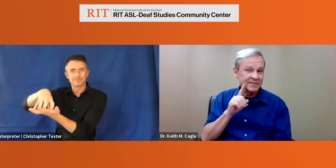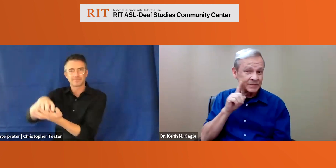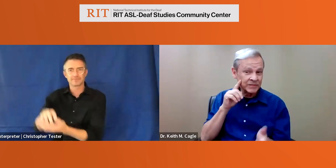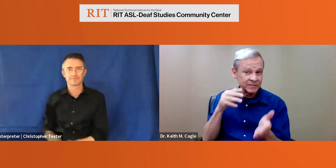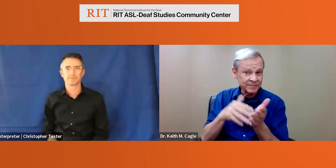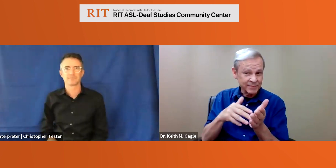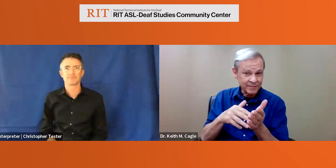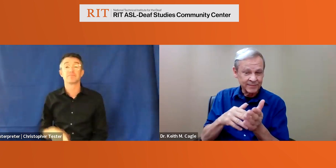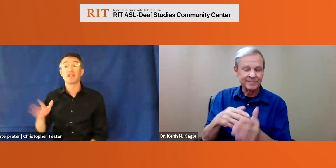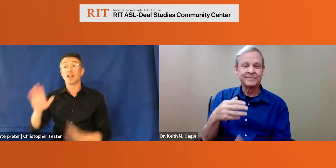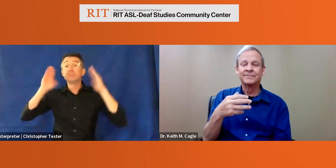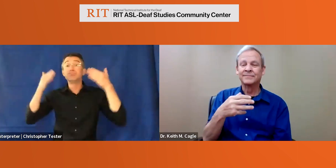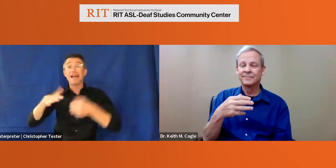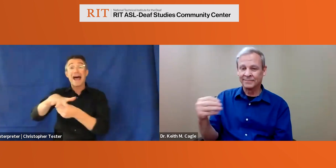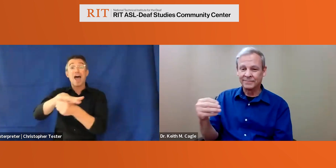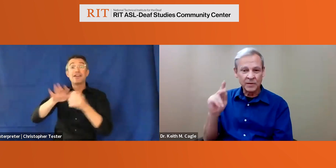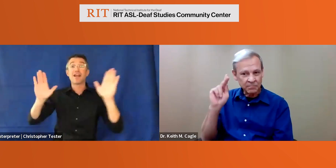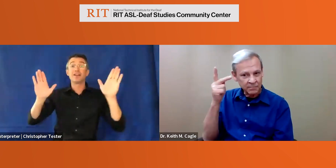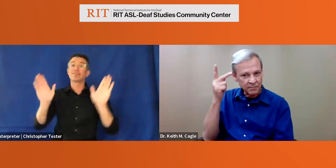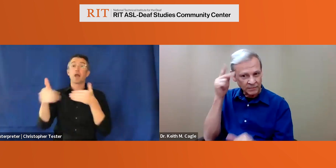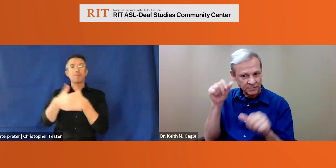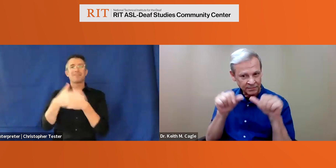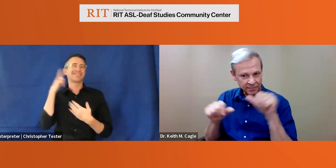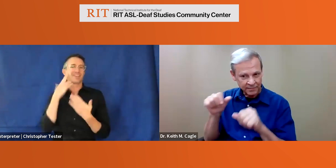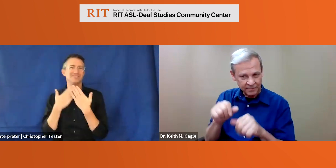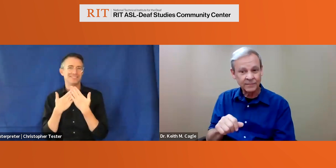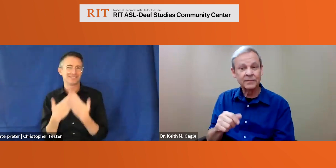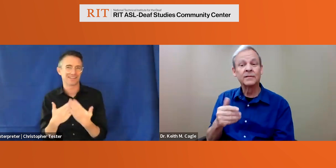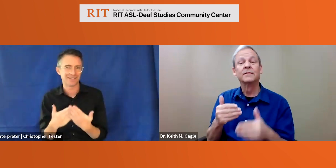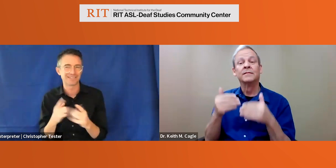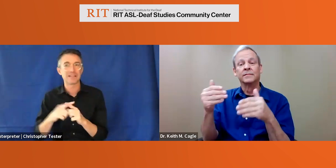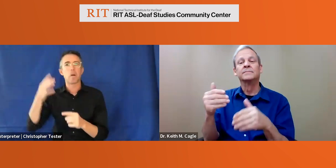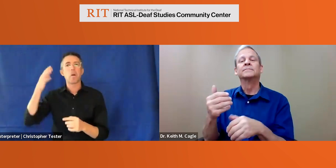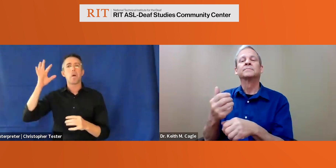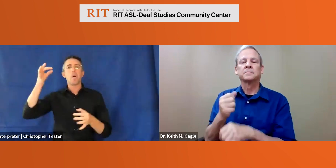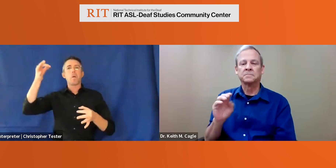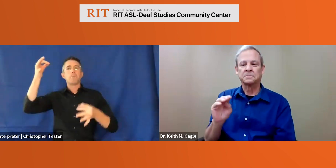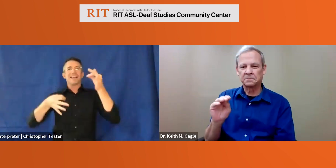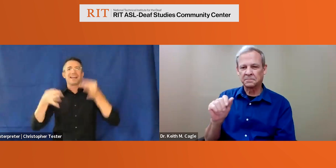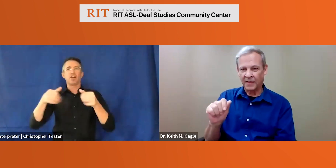He received his bachelor's degree in Deaf Studies and Political Science.